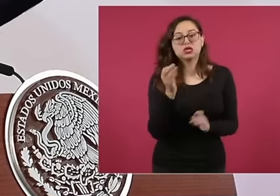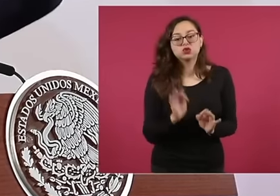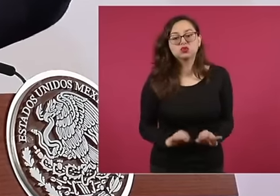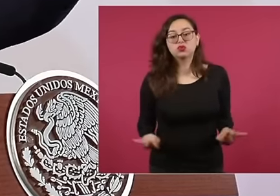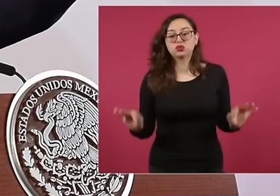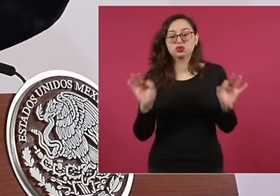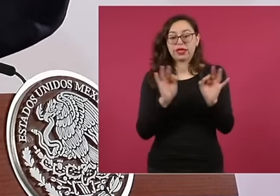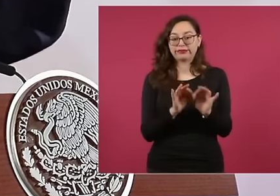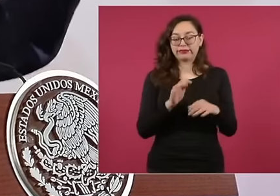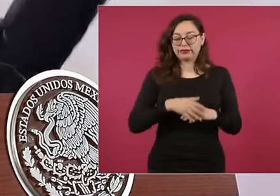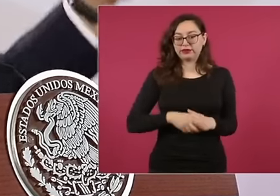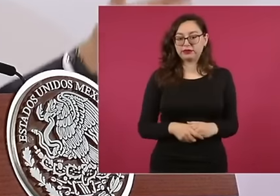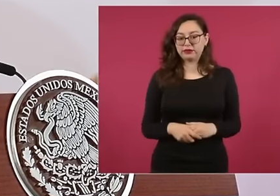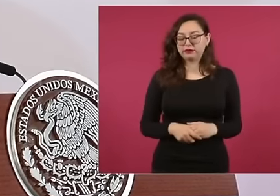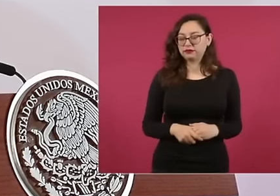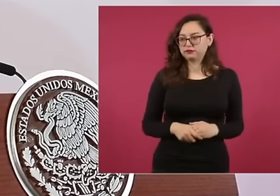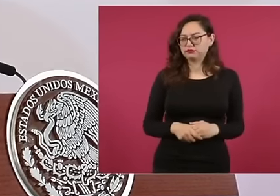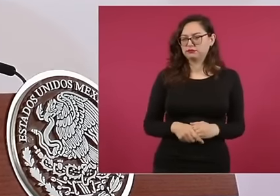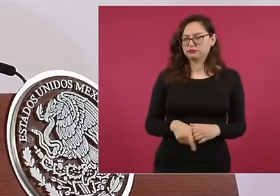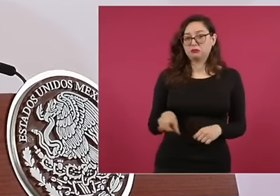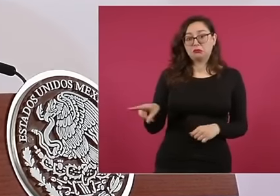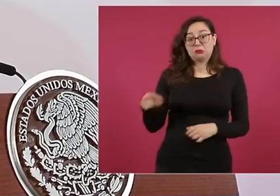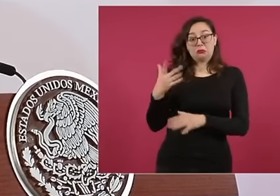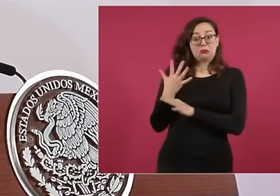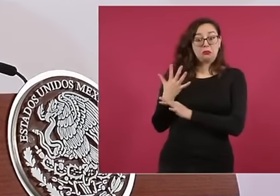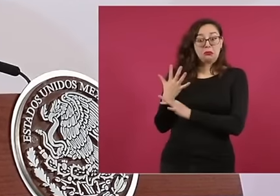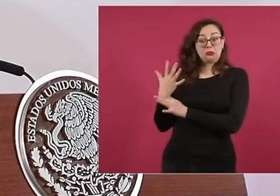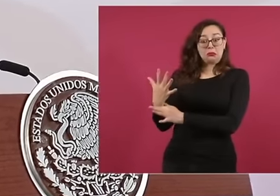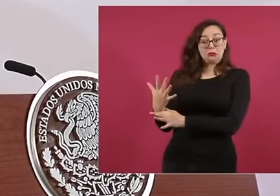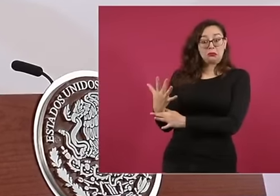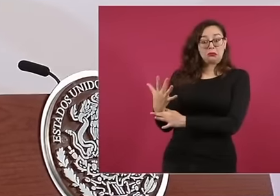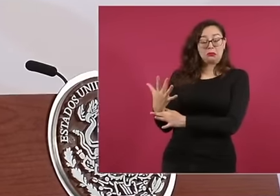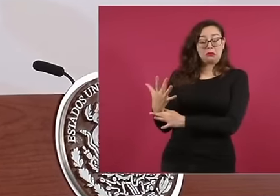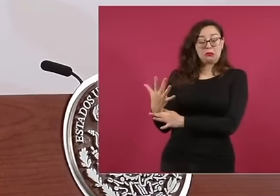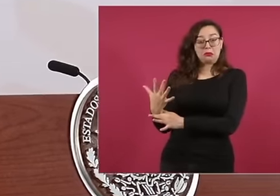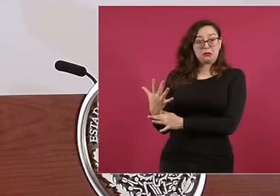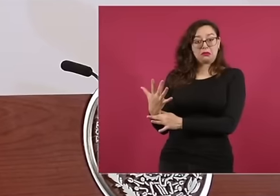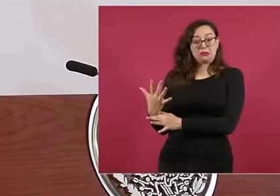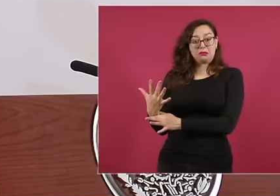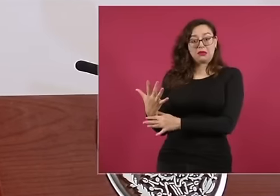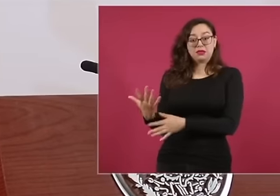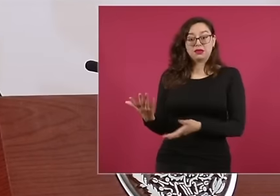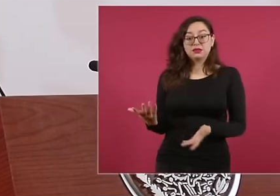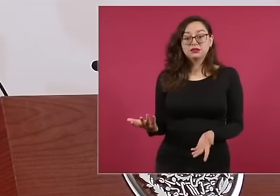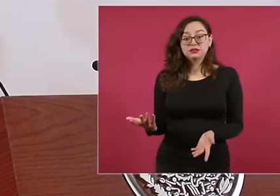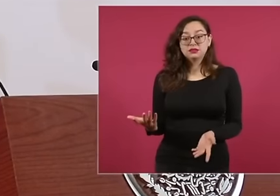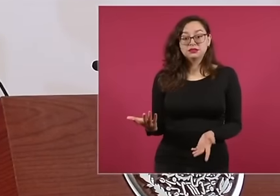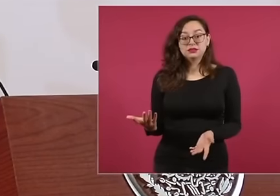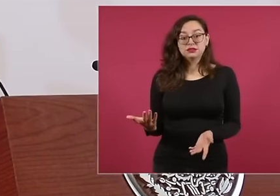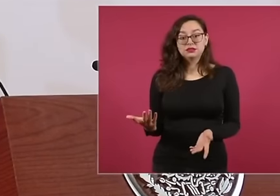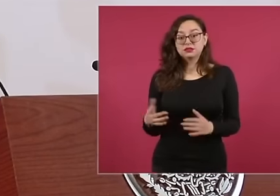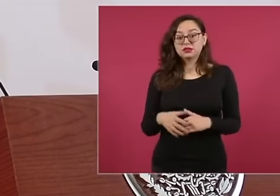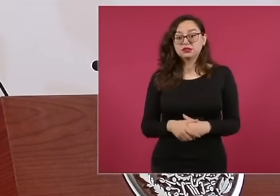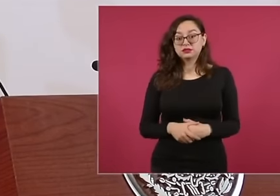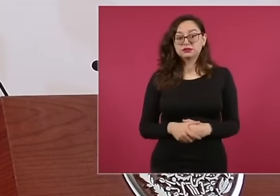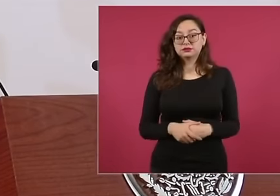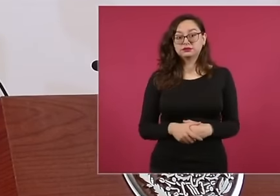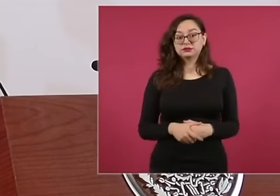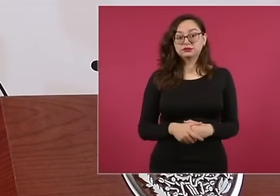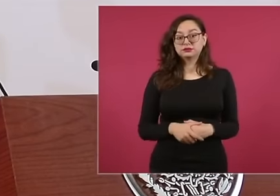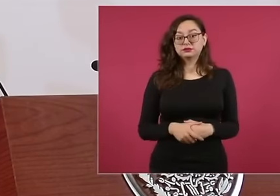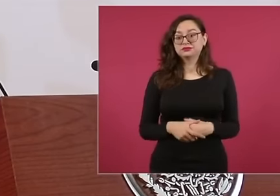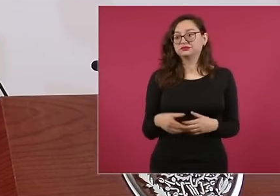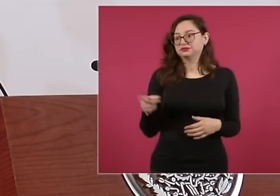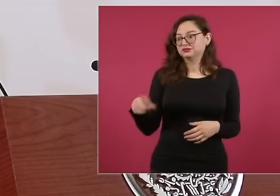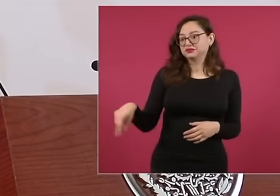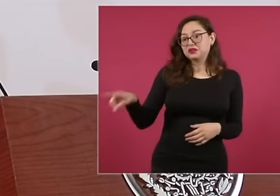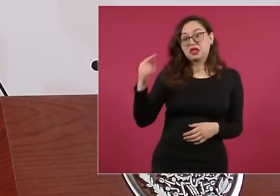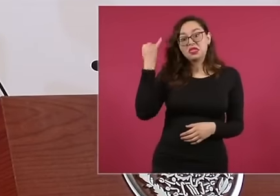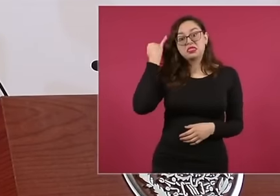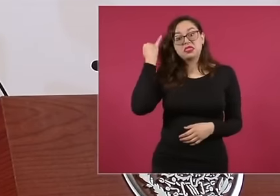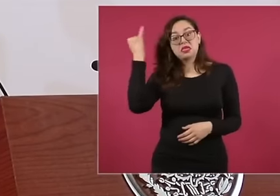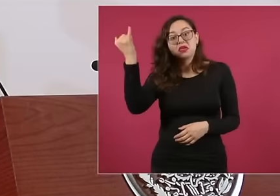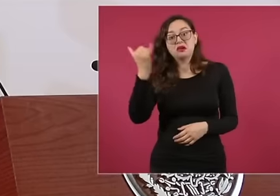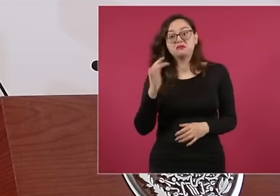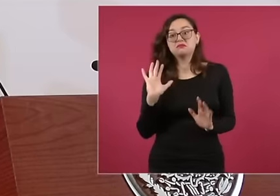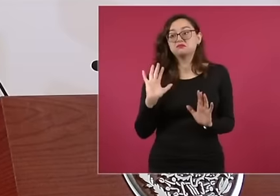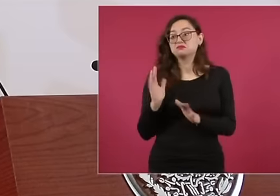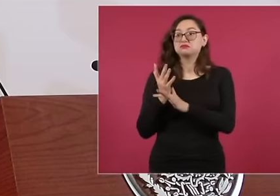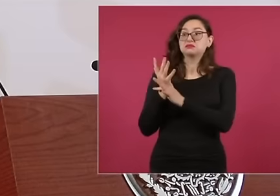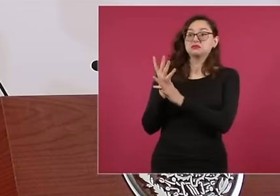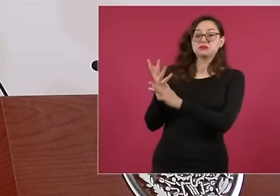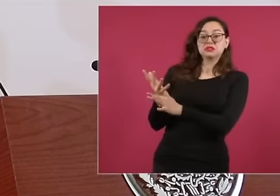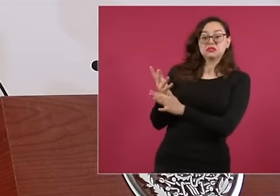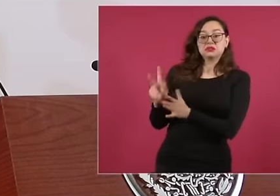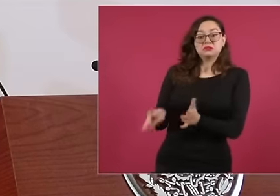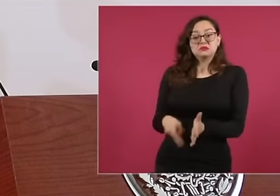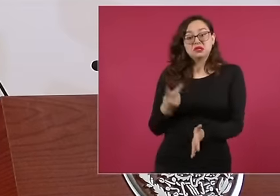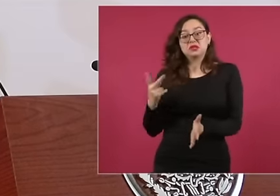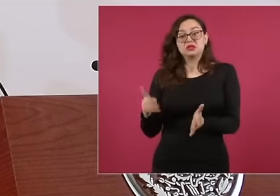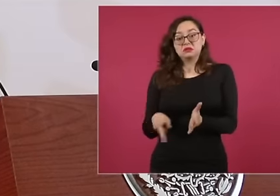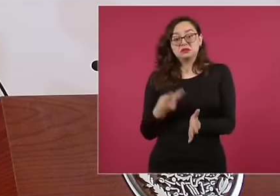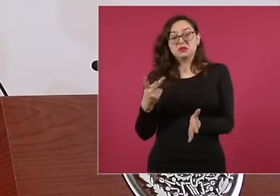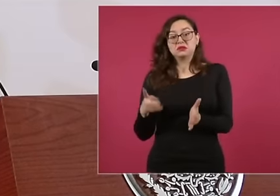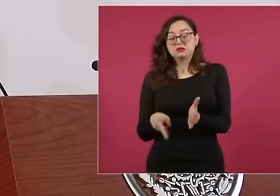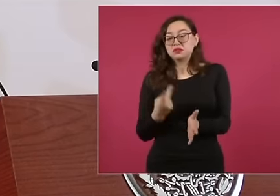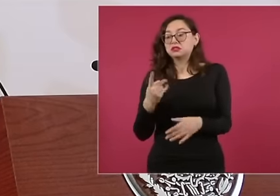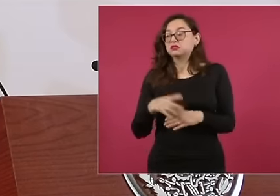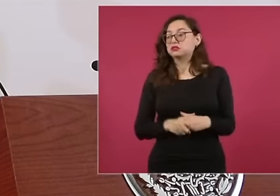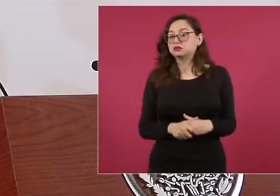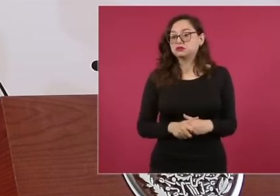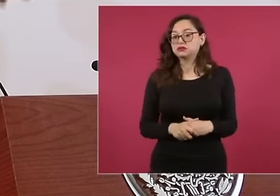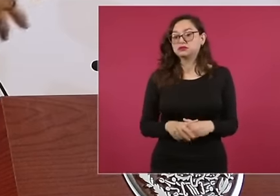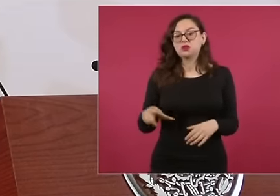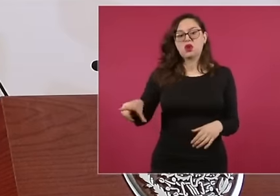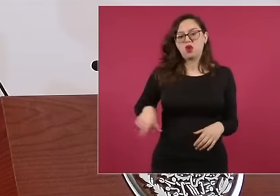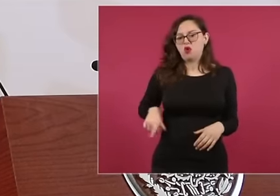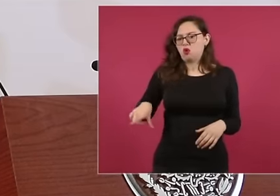to get that sophistry from but it is the one they use to justify not giving it away. nothing to